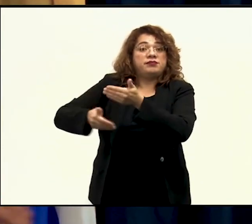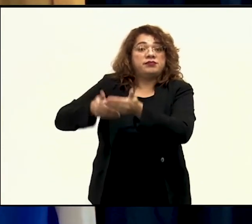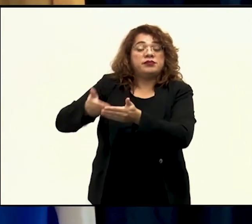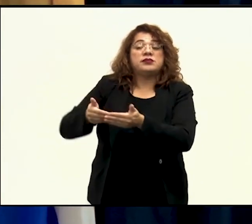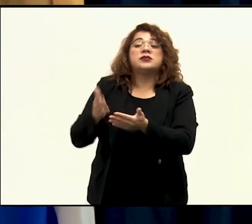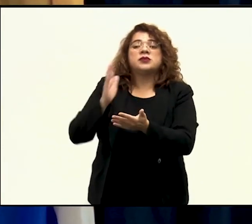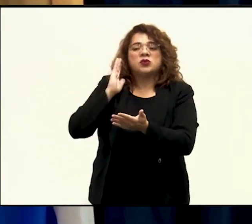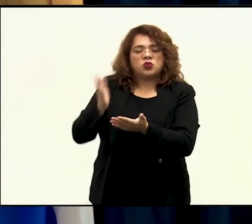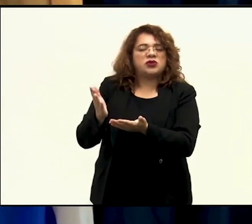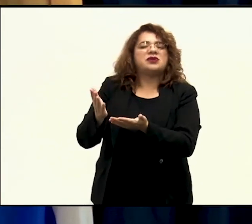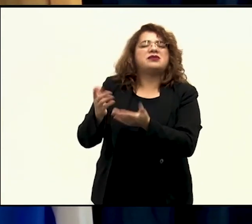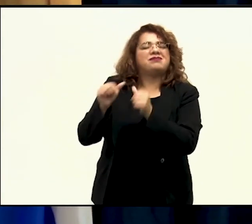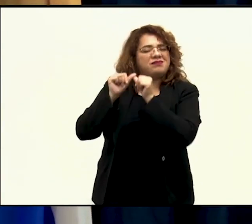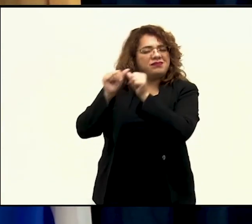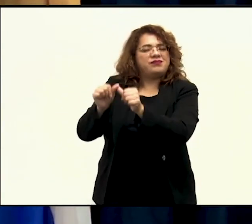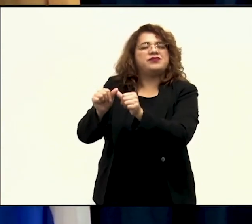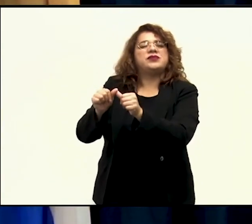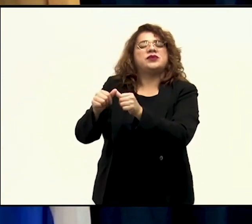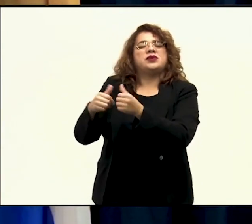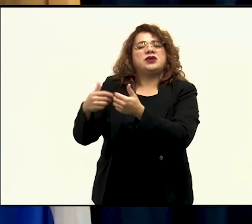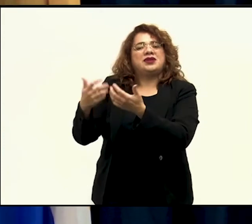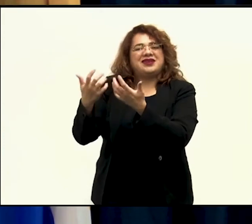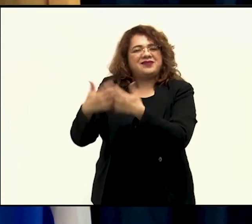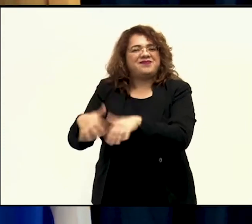I think we're going to have a lot, I think this issue around the bankruptcy is going